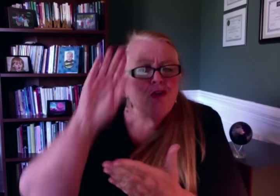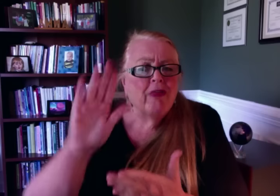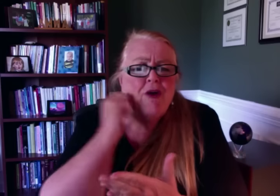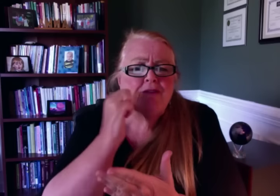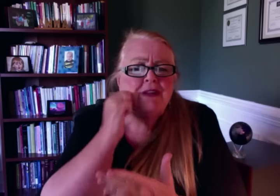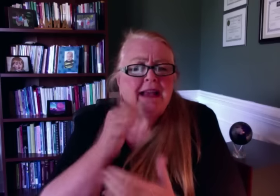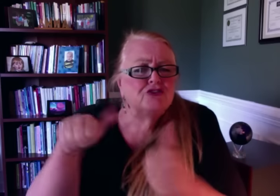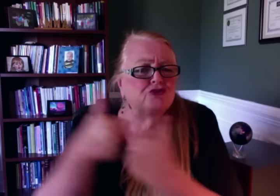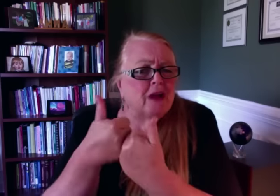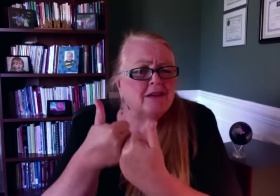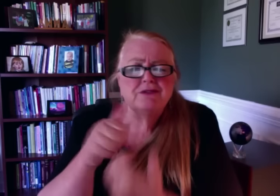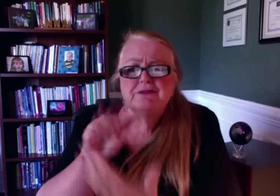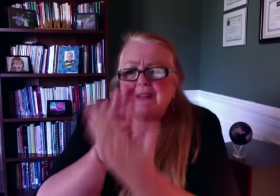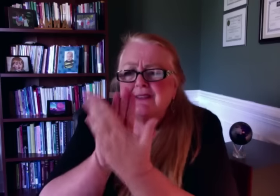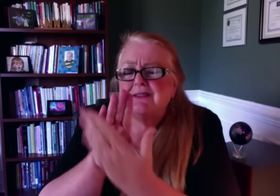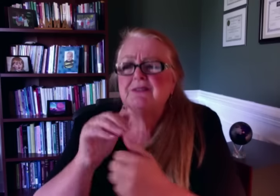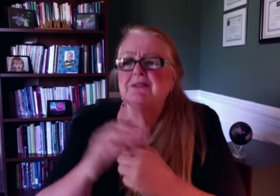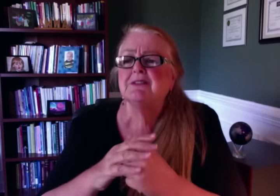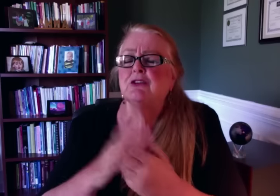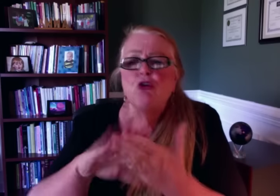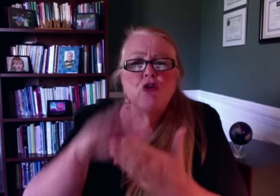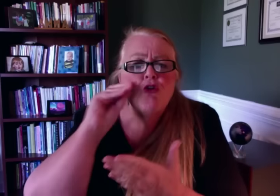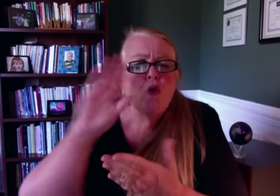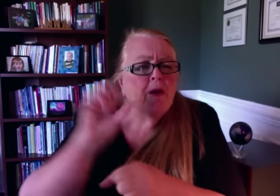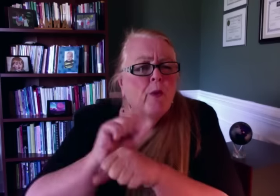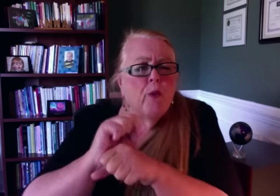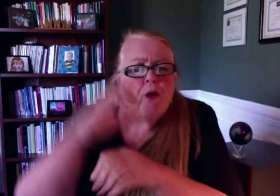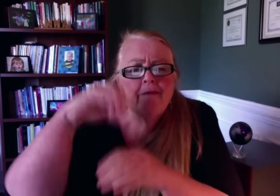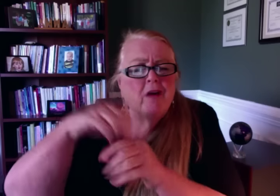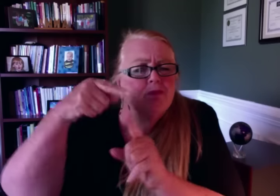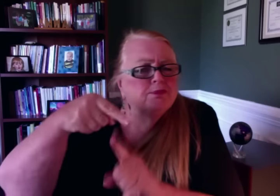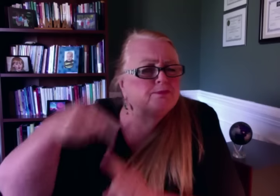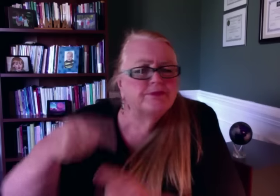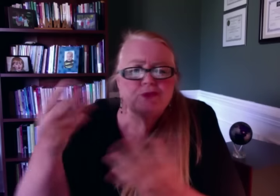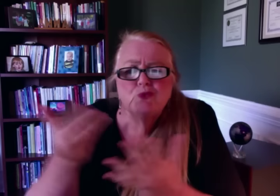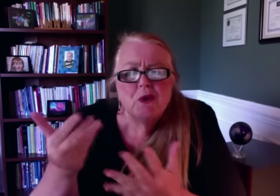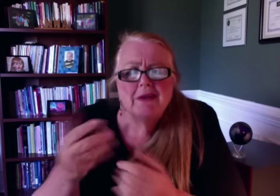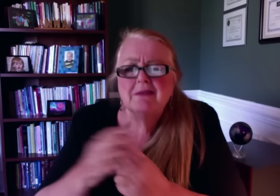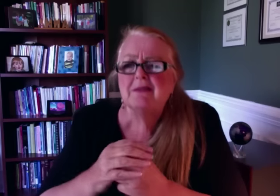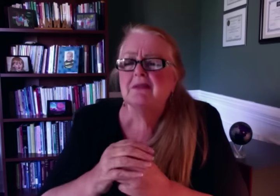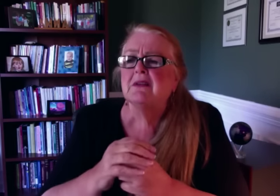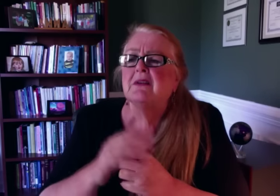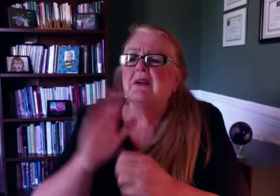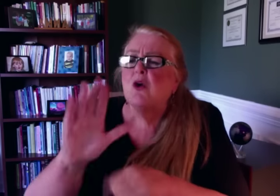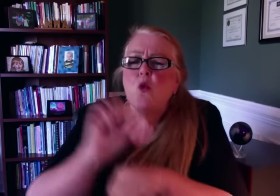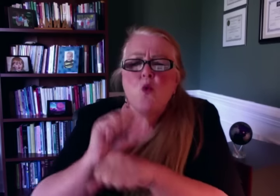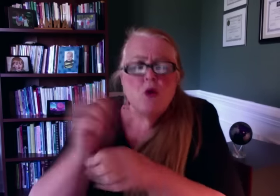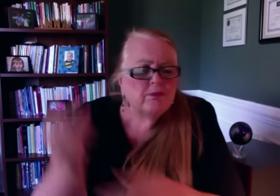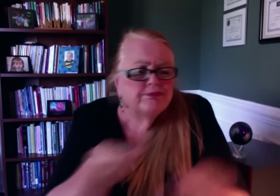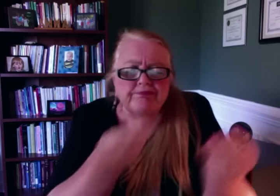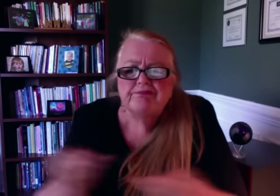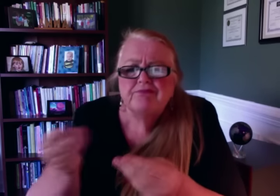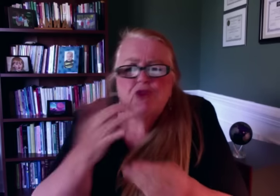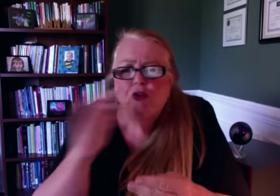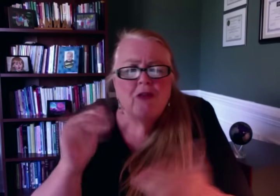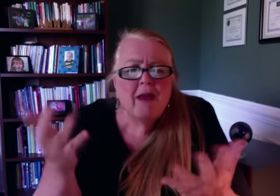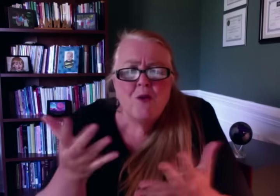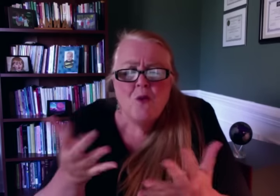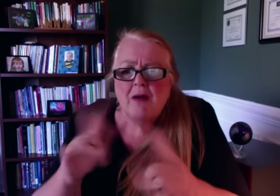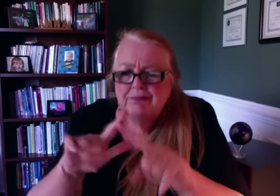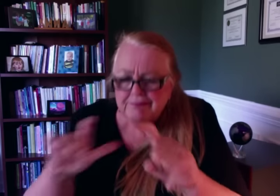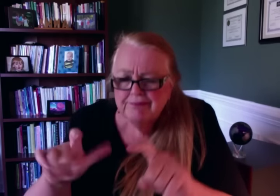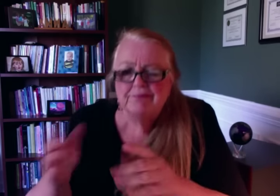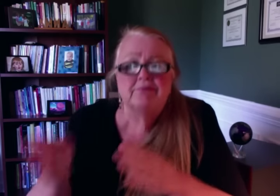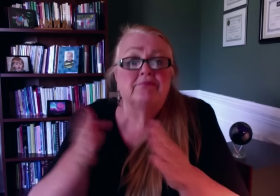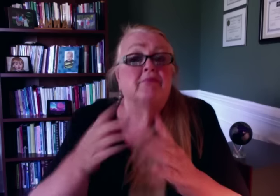how they worked--operations, HR policies and procedures, finances, programs and services.